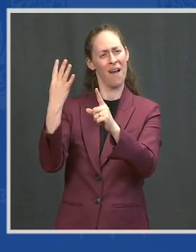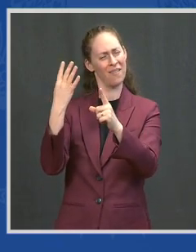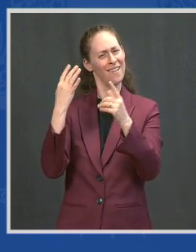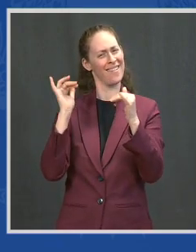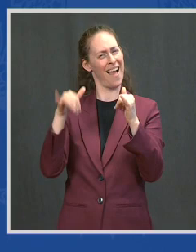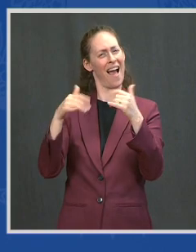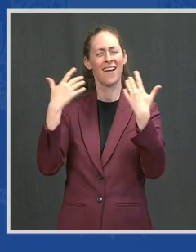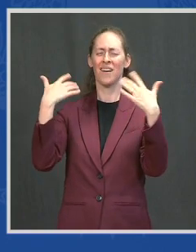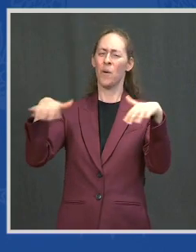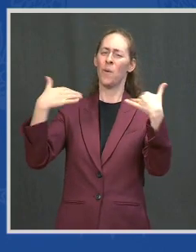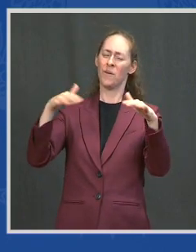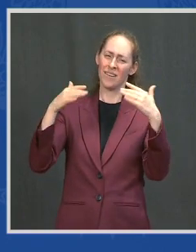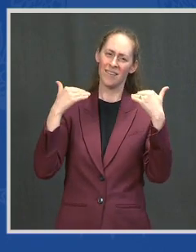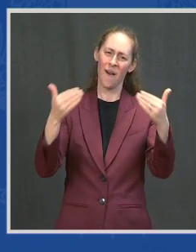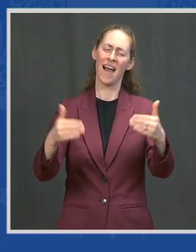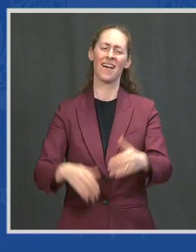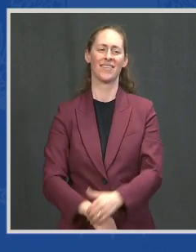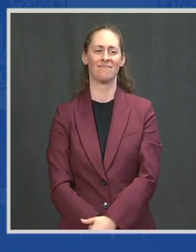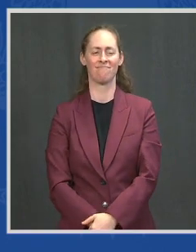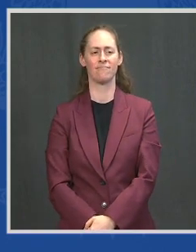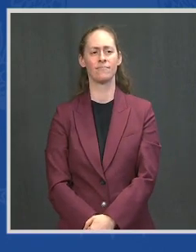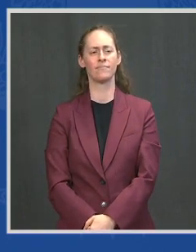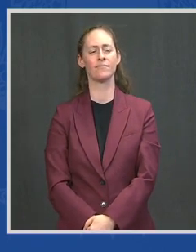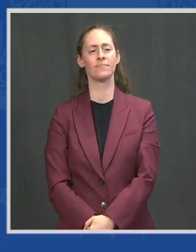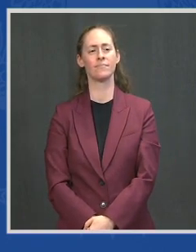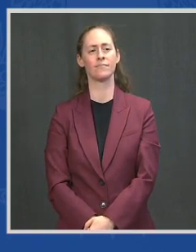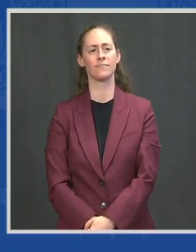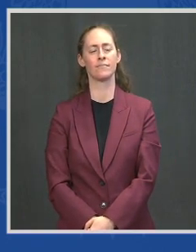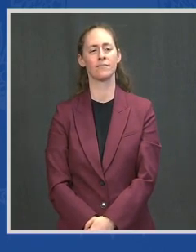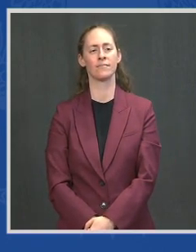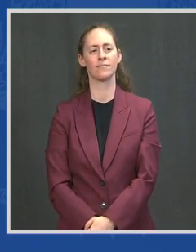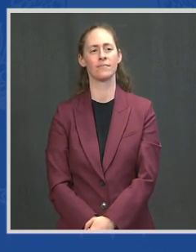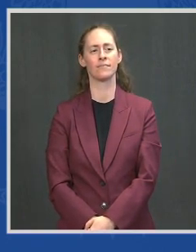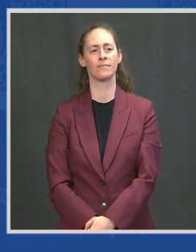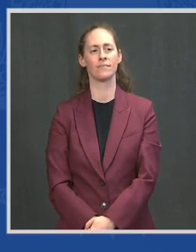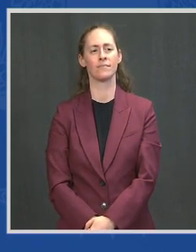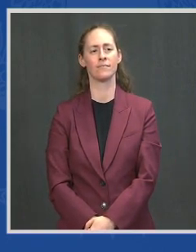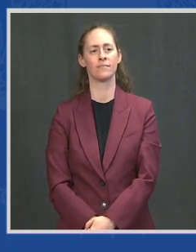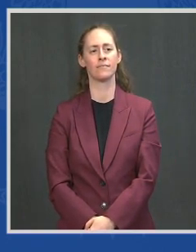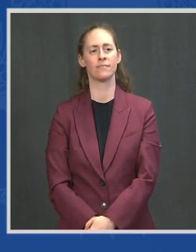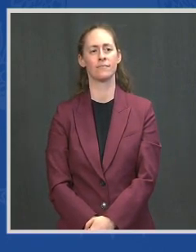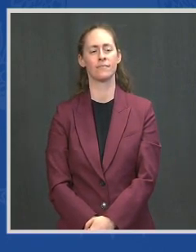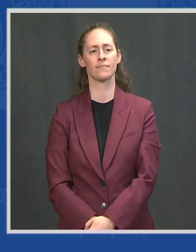And as you may remember, we were initially focused on getting enough vaccines for every adult,